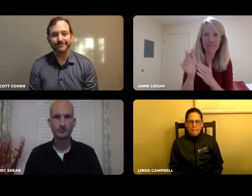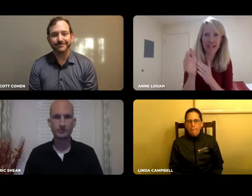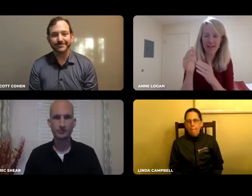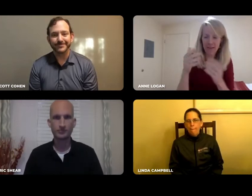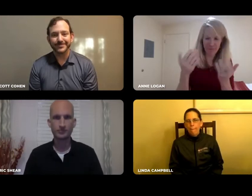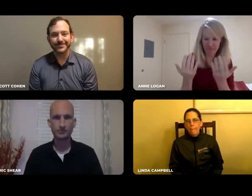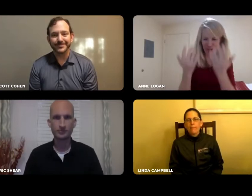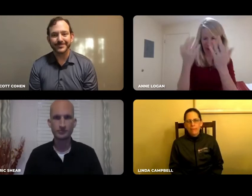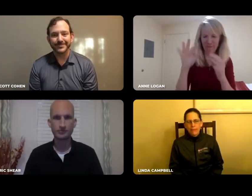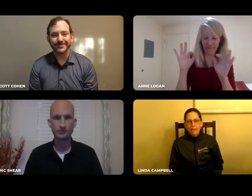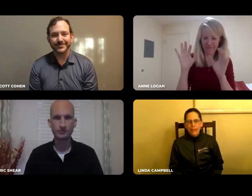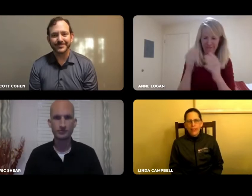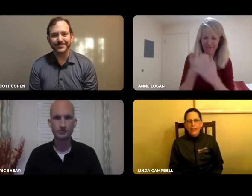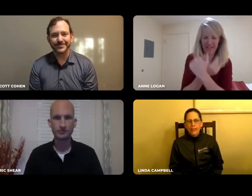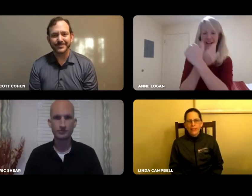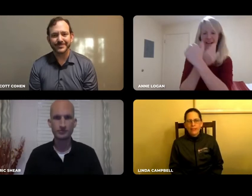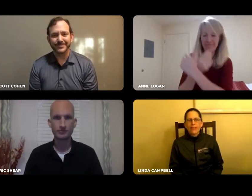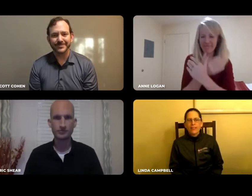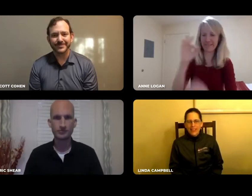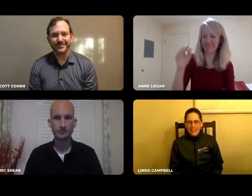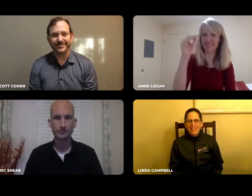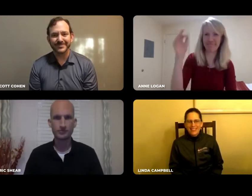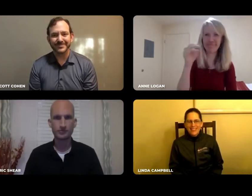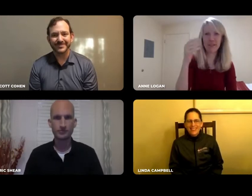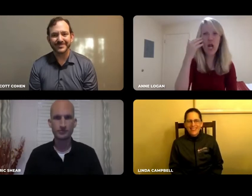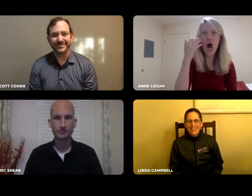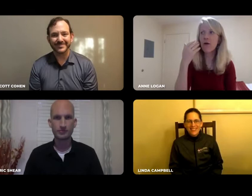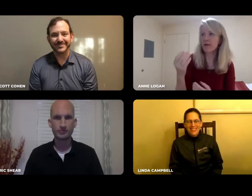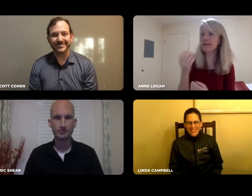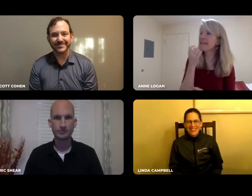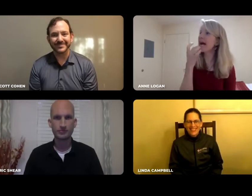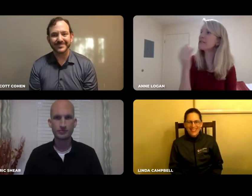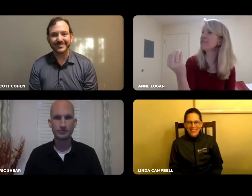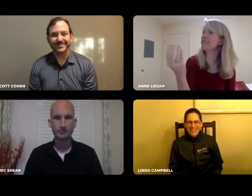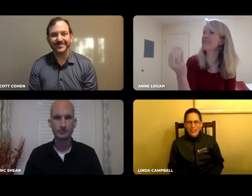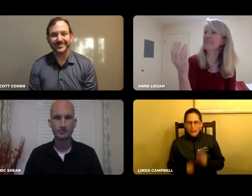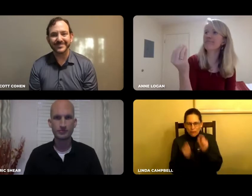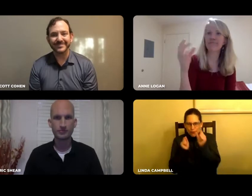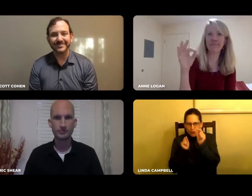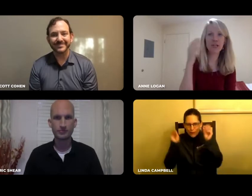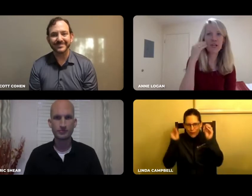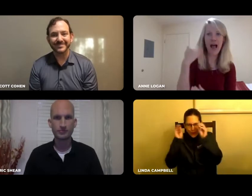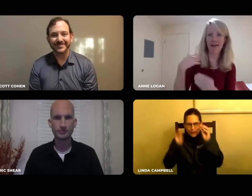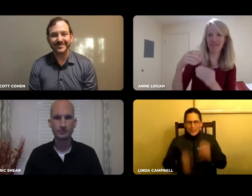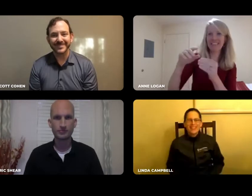Fireflies, even, knowing they light up in that magical way